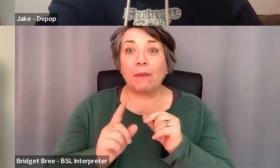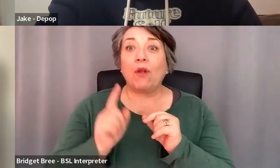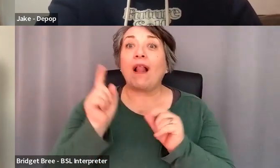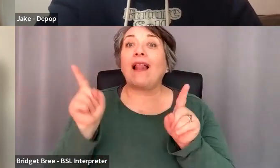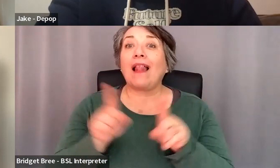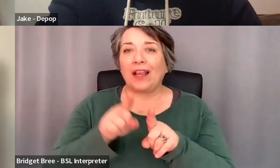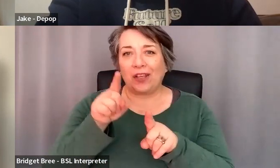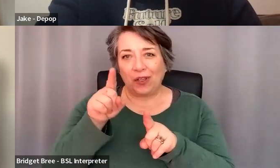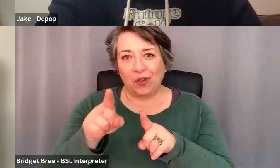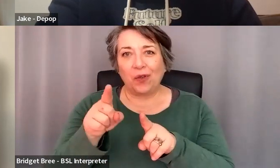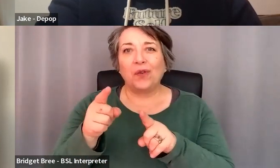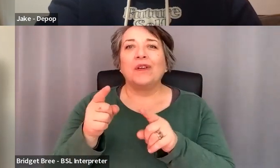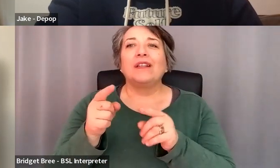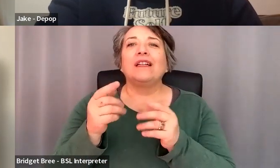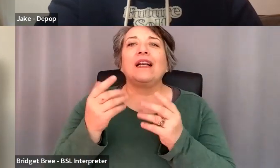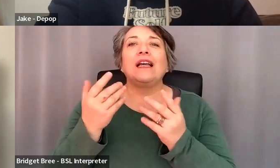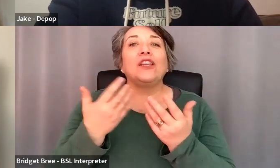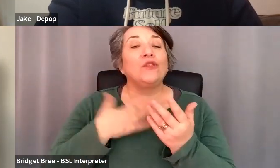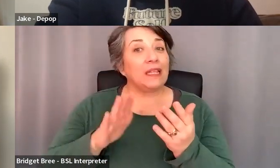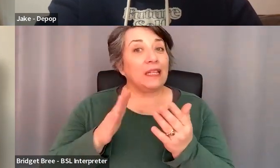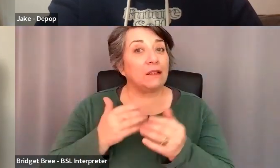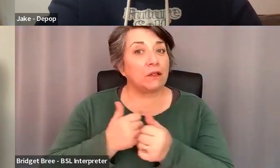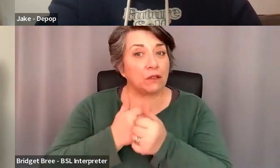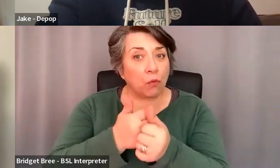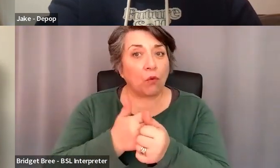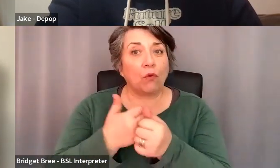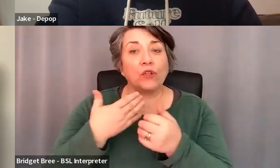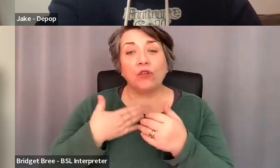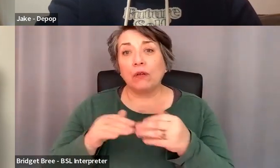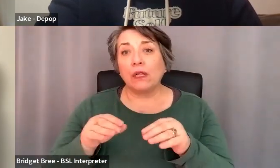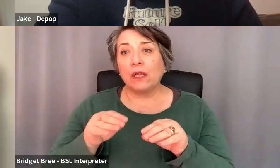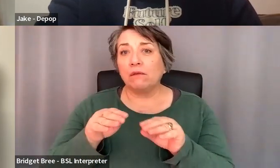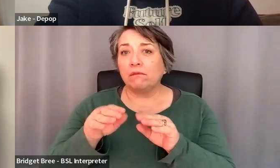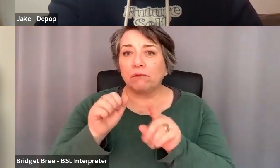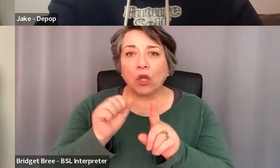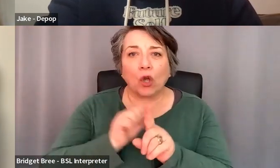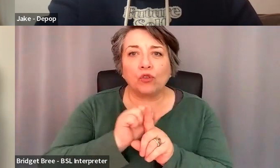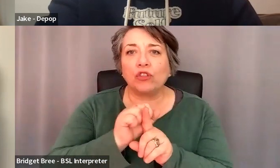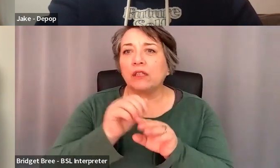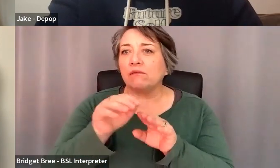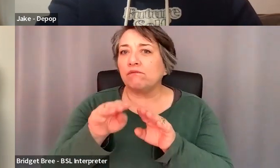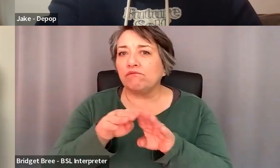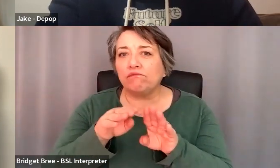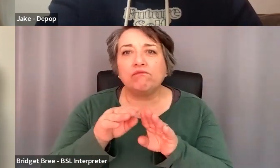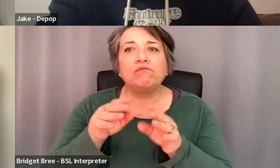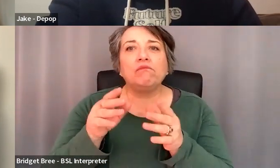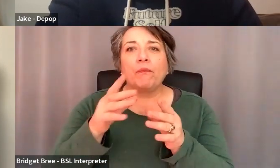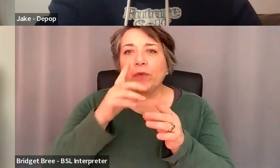And remember, if you ever need any extra support, any coaching, or any sign posting services, you can visit the hive at even break.